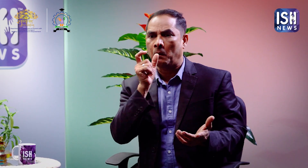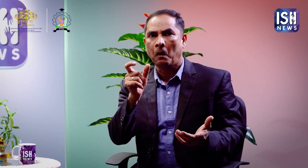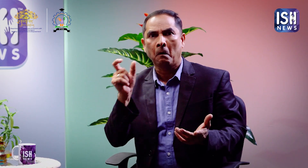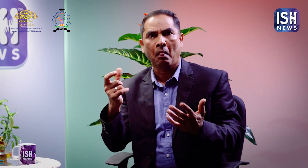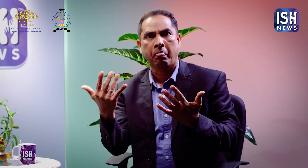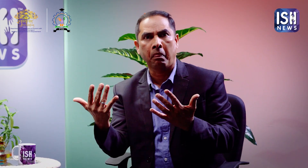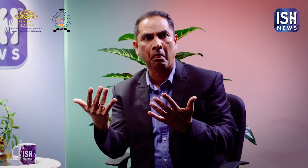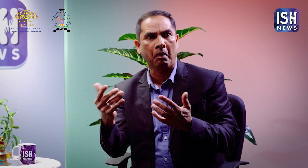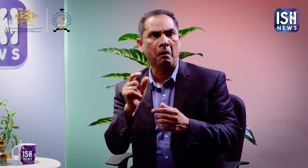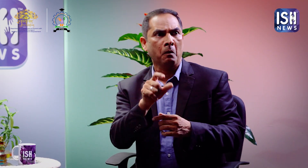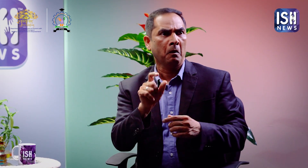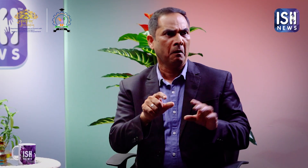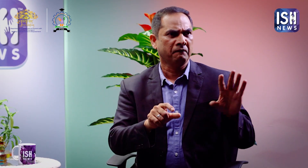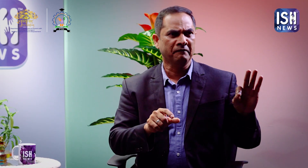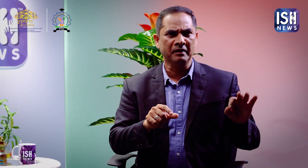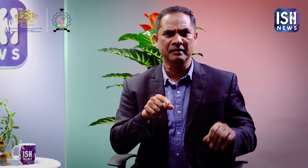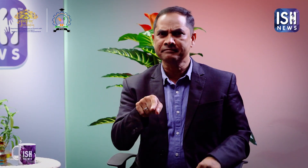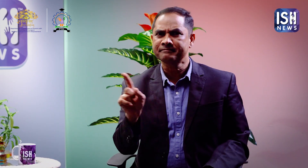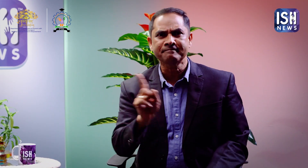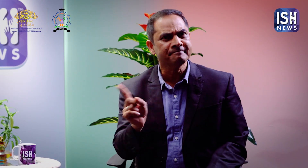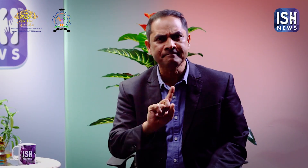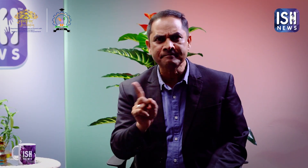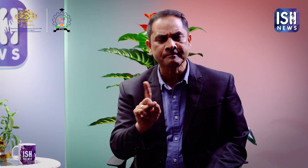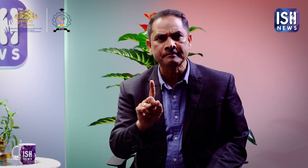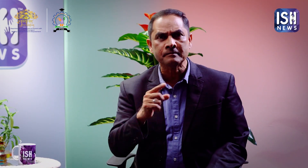Some only know a limited number of words—just 10 to 50—which is unacceptable.